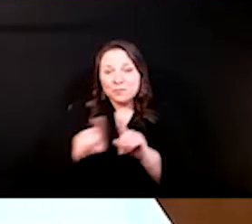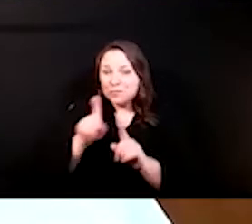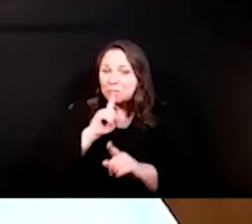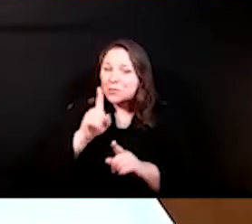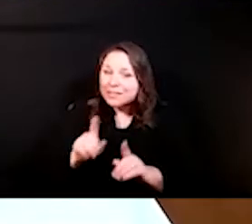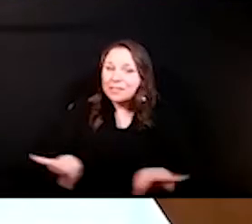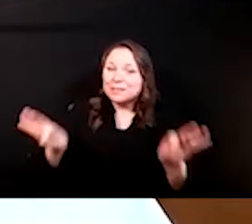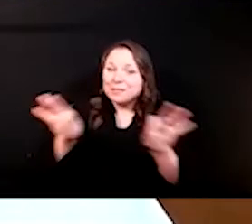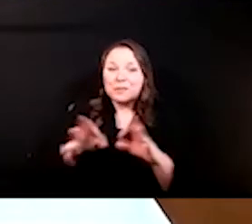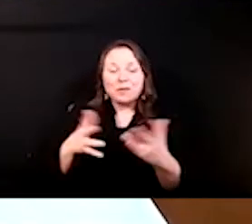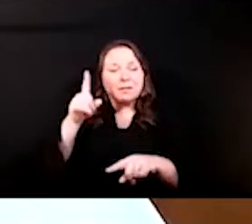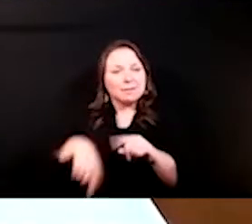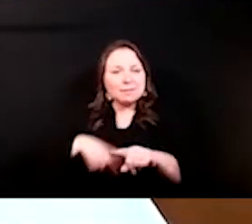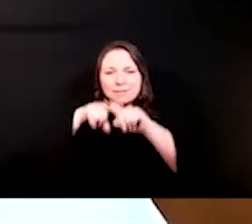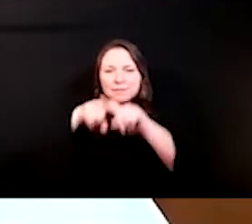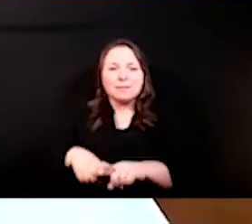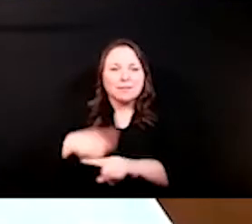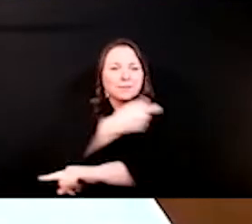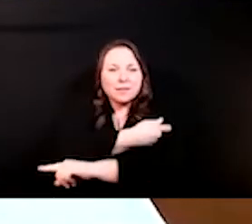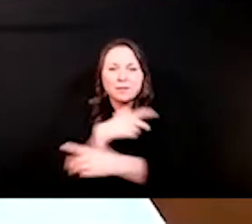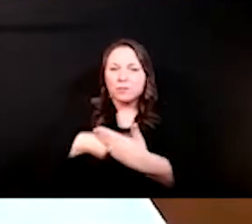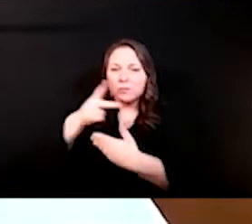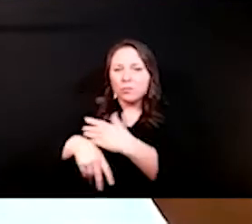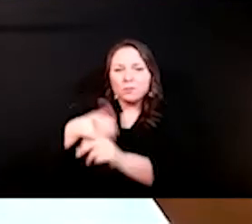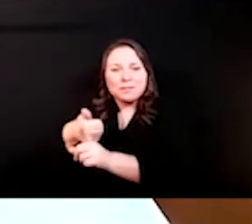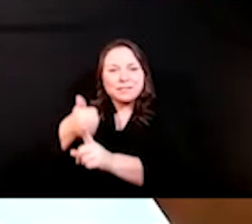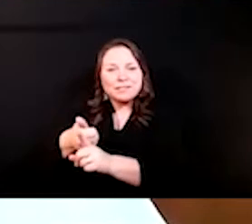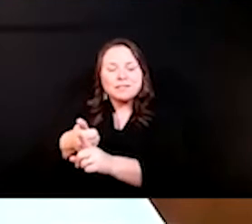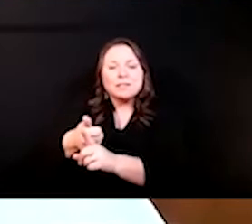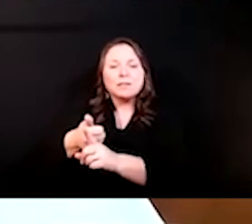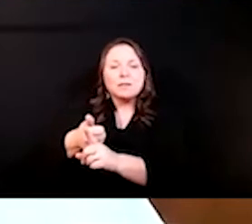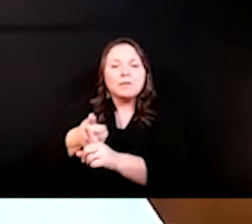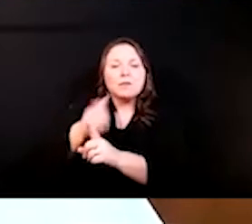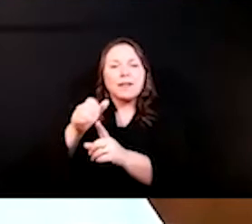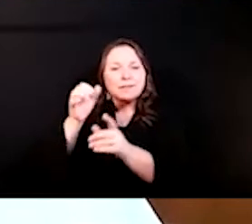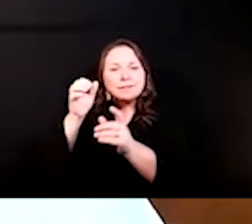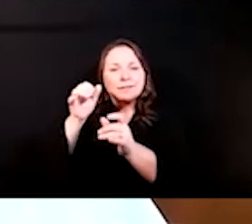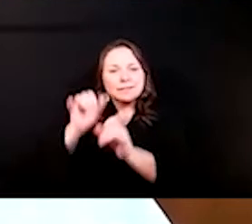ALSO REALLY IMPORTANT IS THAT WE CANNOT RELY ON THE VACCINATION PROGRAM AS A SINGULAR STRATEGY FOR ENDING